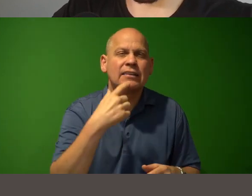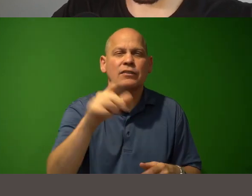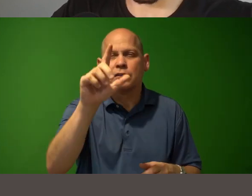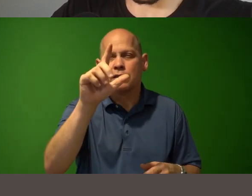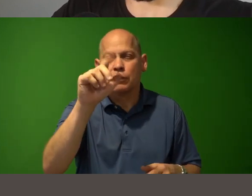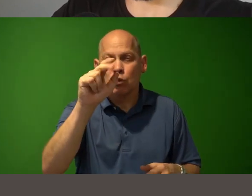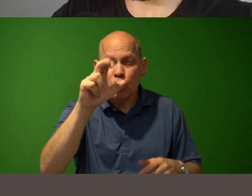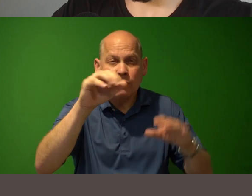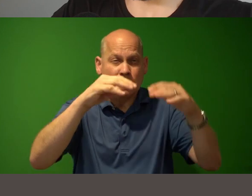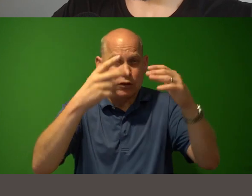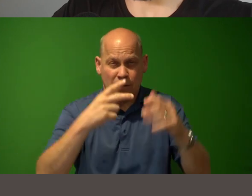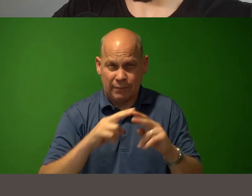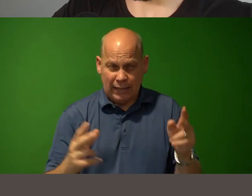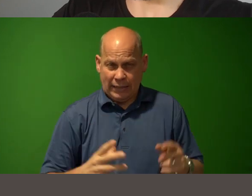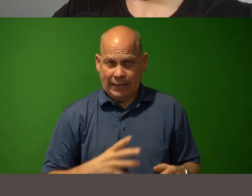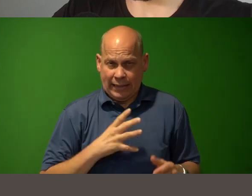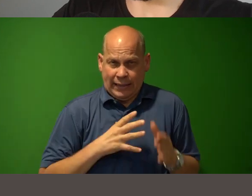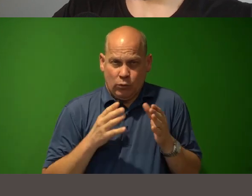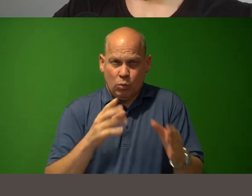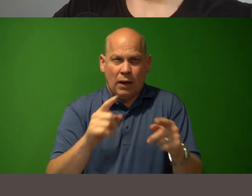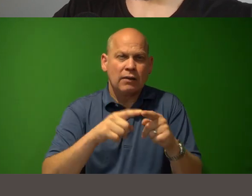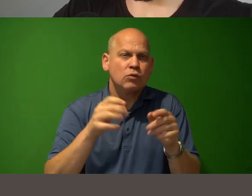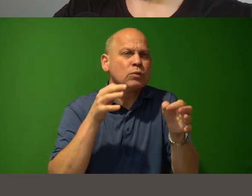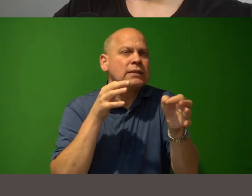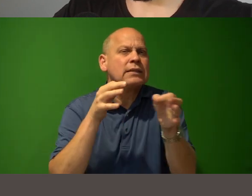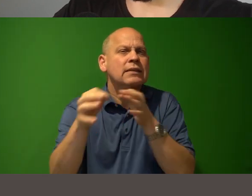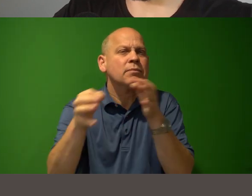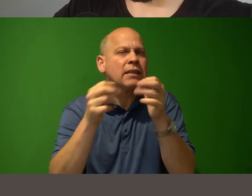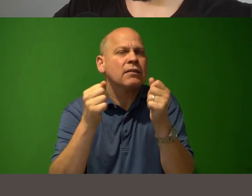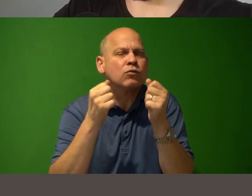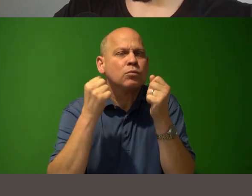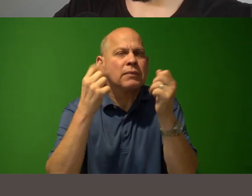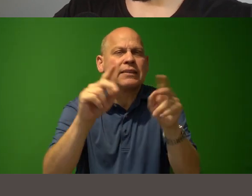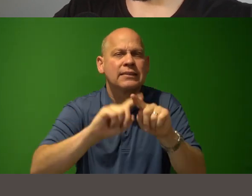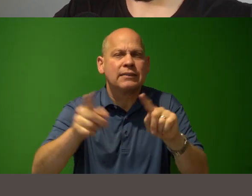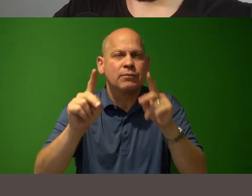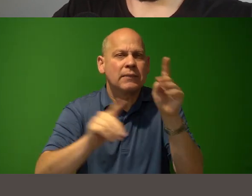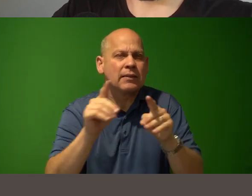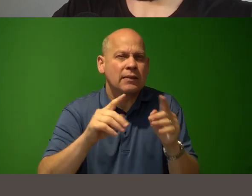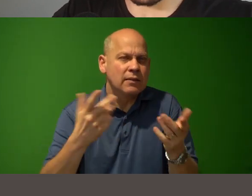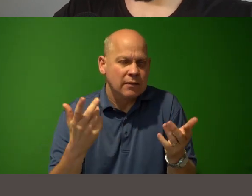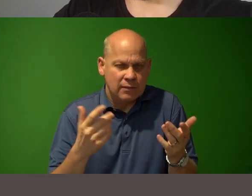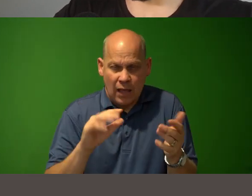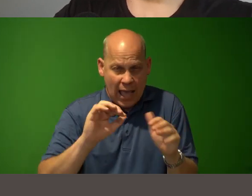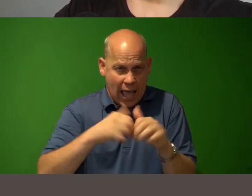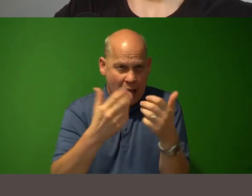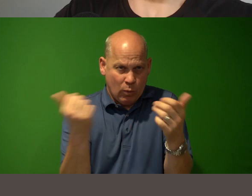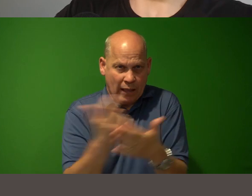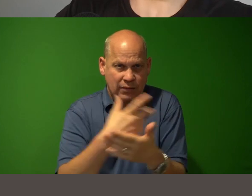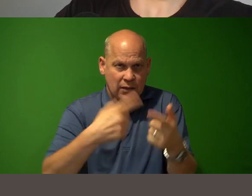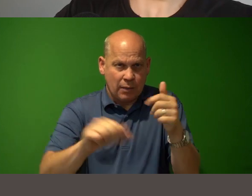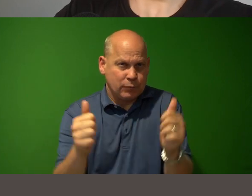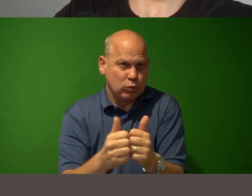It's a very elegant way to explain to many different people how something comes together